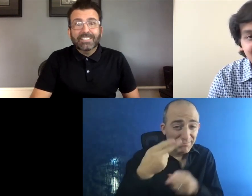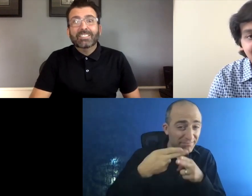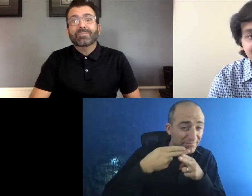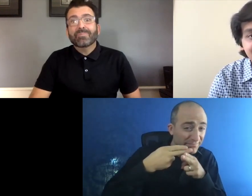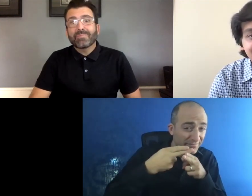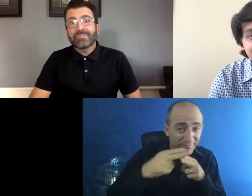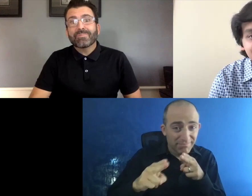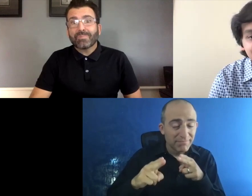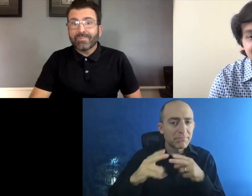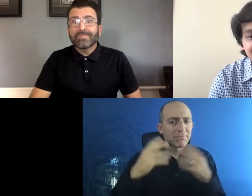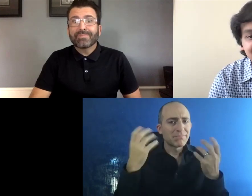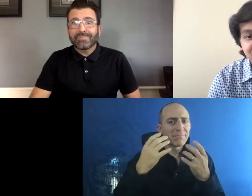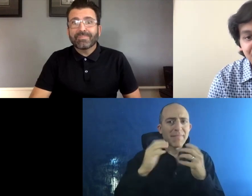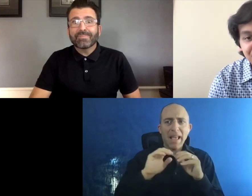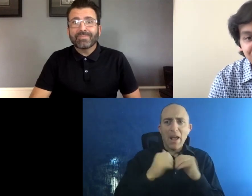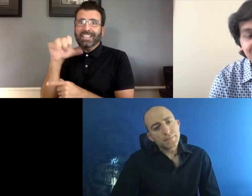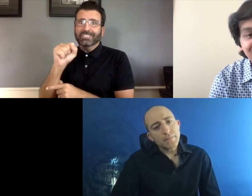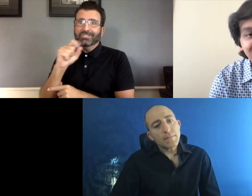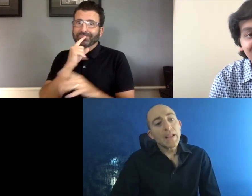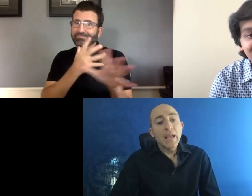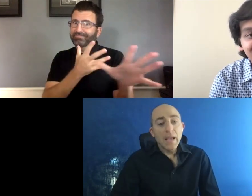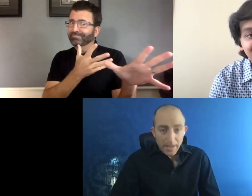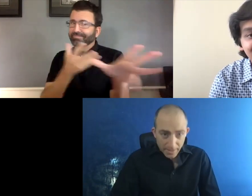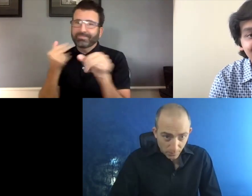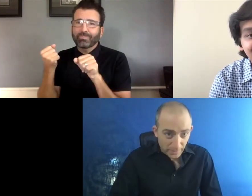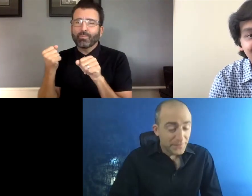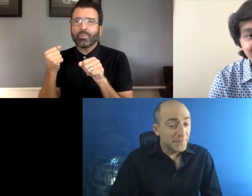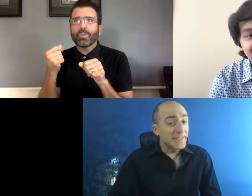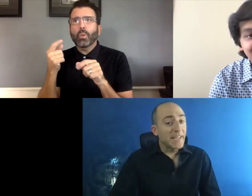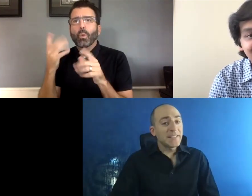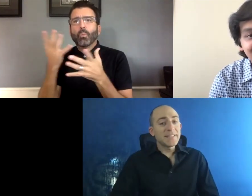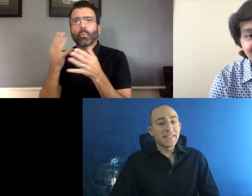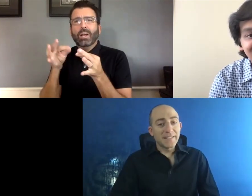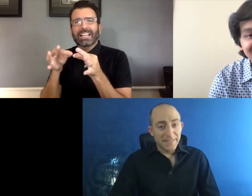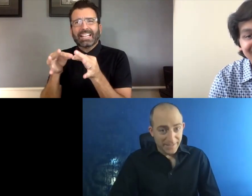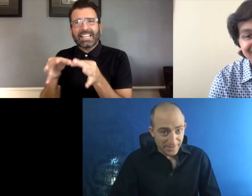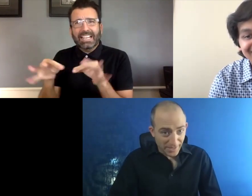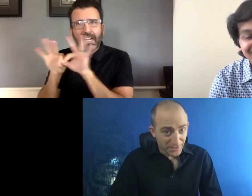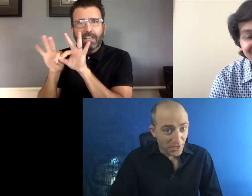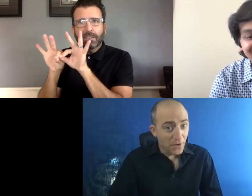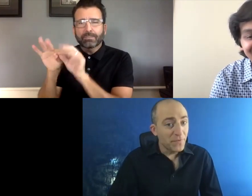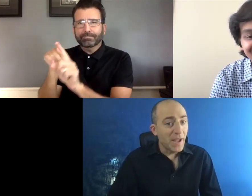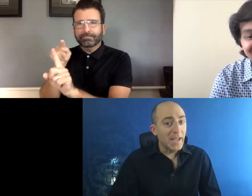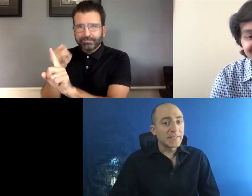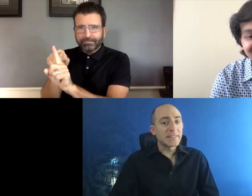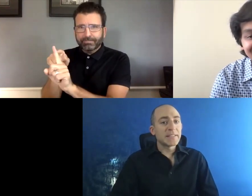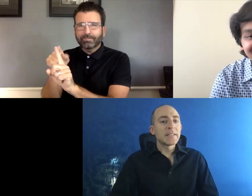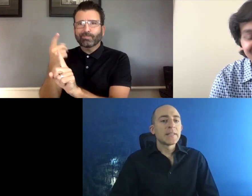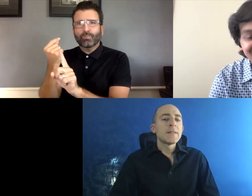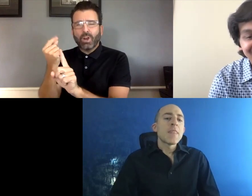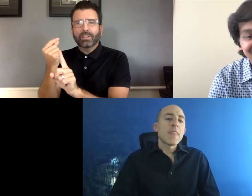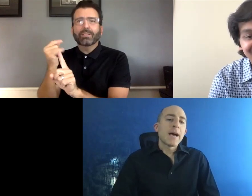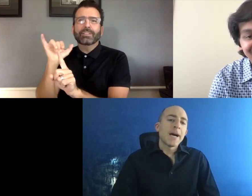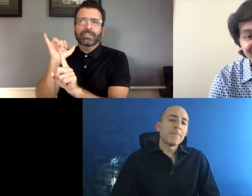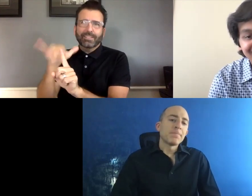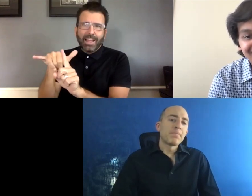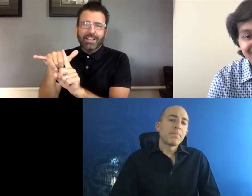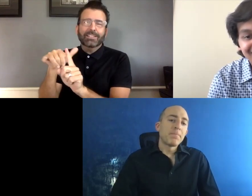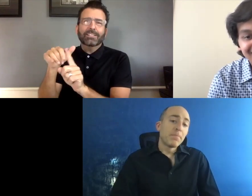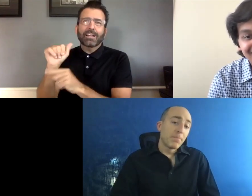How did that limit you as an actor? JOHN: It was 15 days; it does go fast - um - but